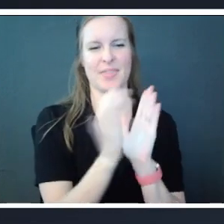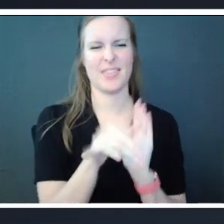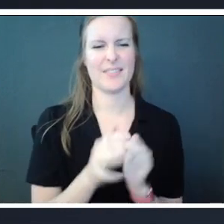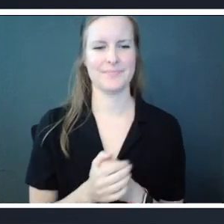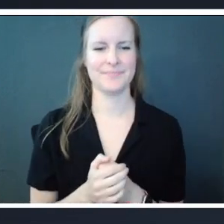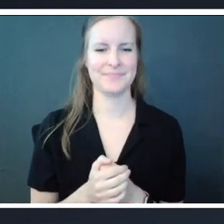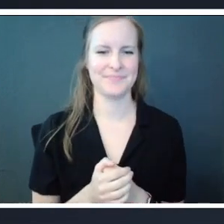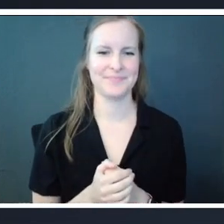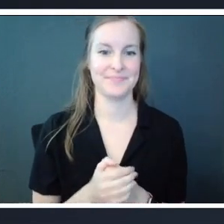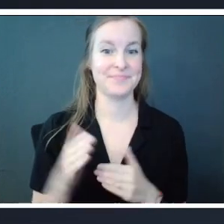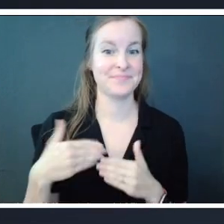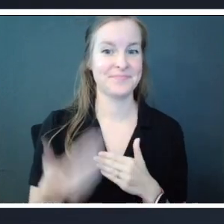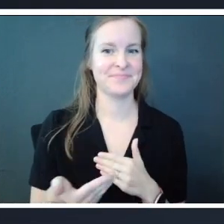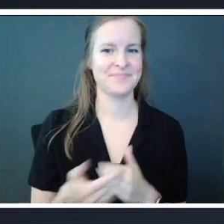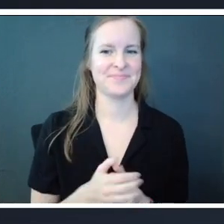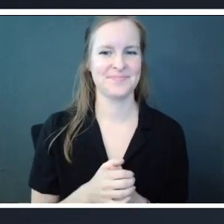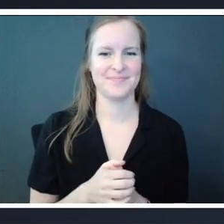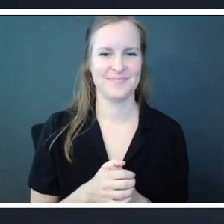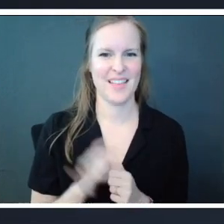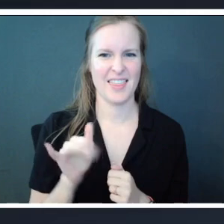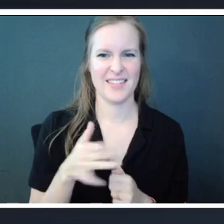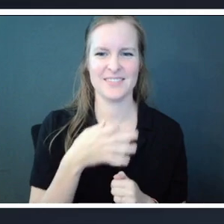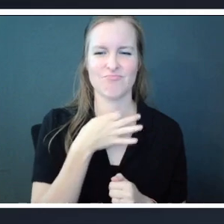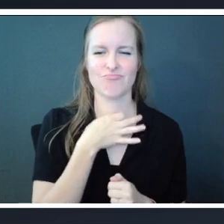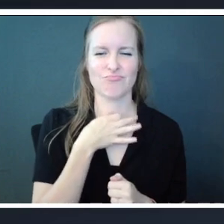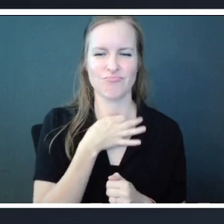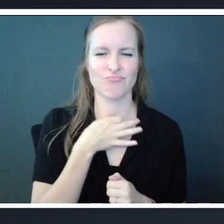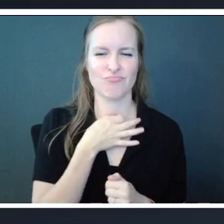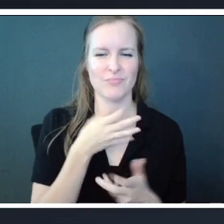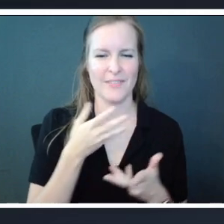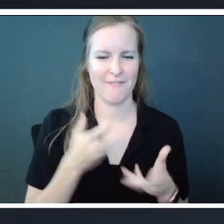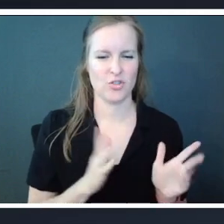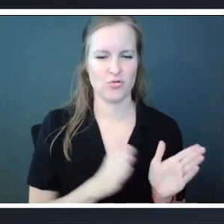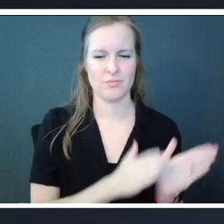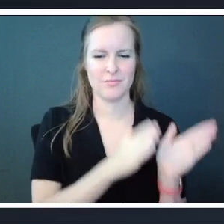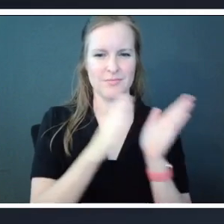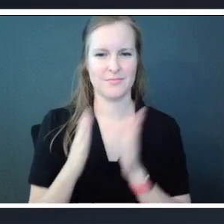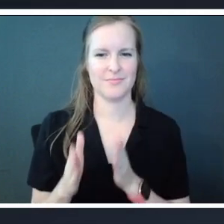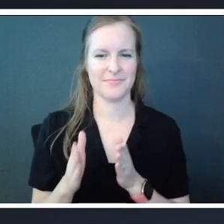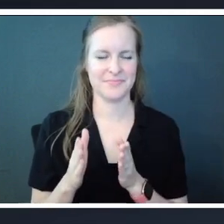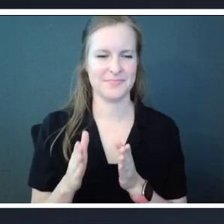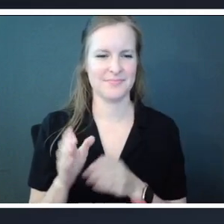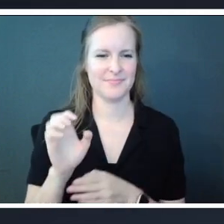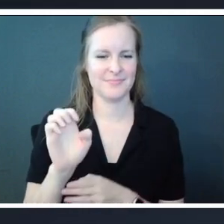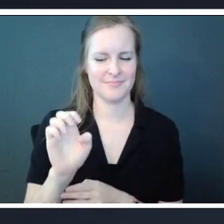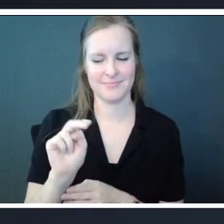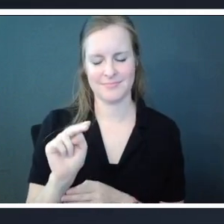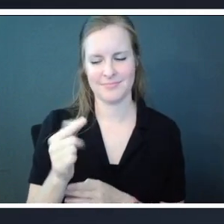So, those are Wonder. Now our next part is our Engage portion and Engage is our